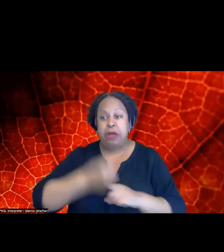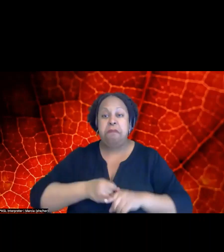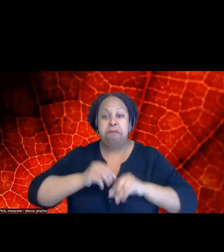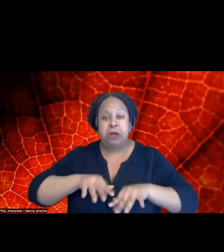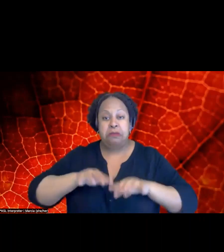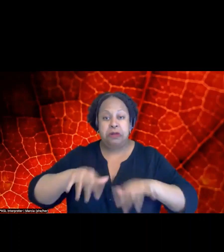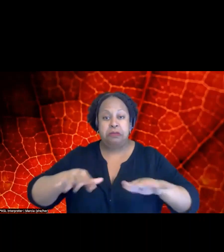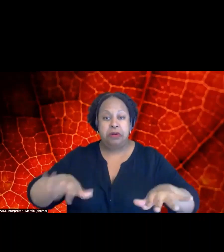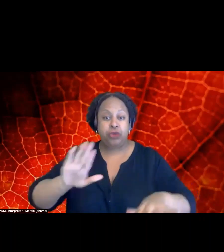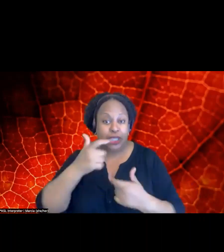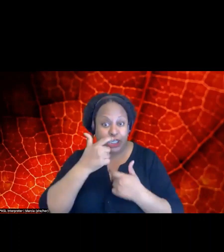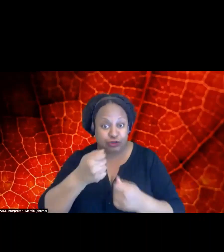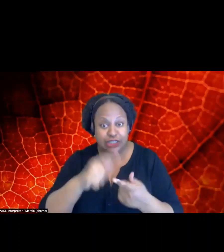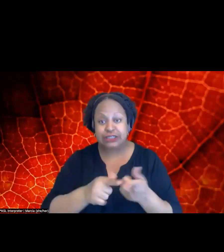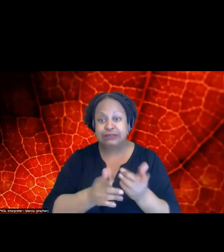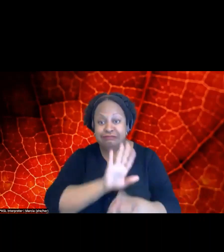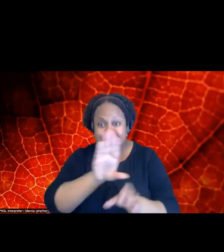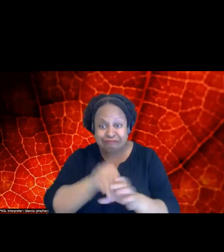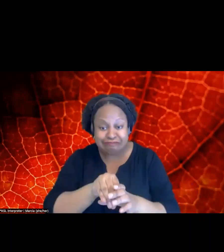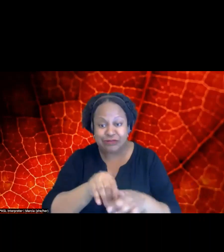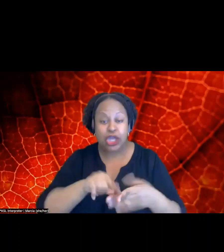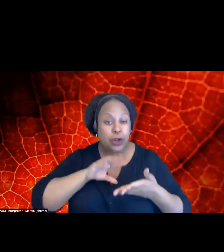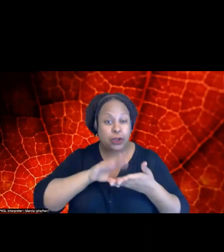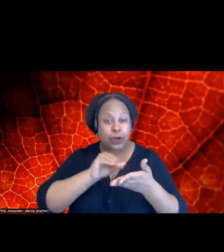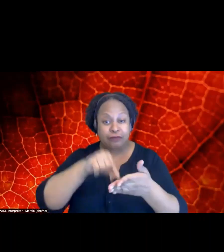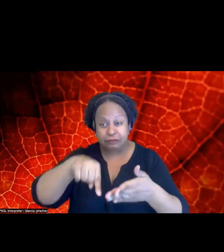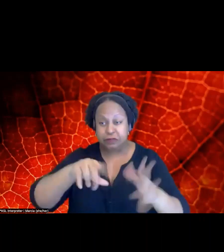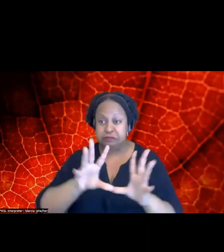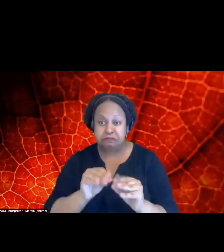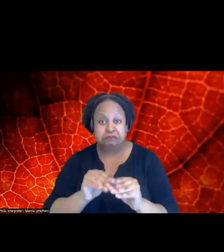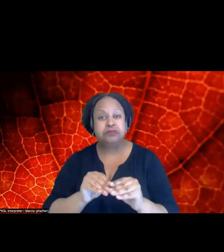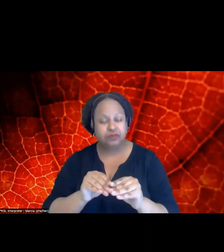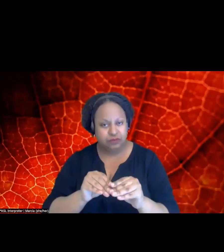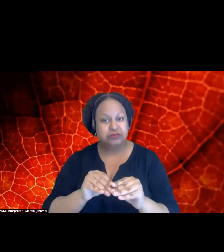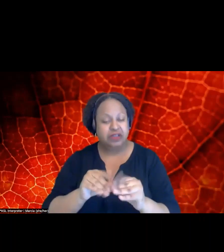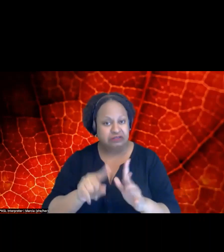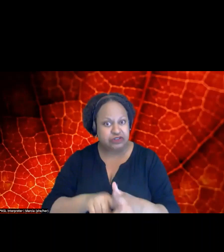engagement and learning in these sessions have sparked new thoughts,